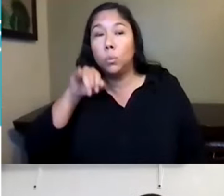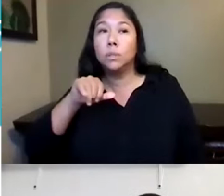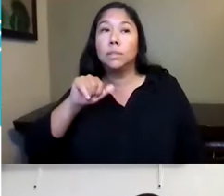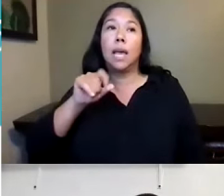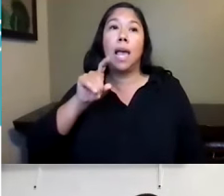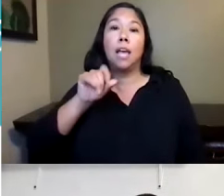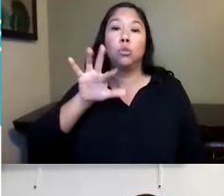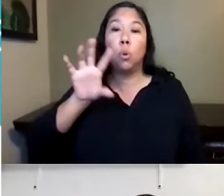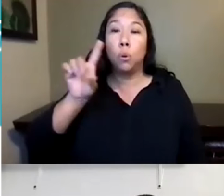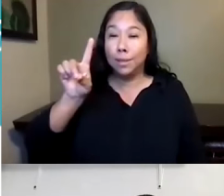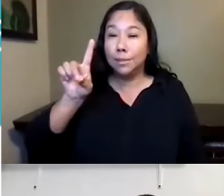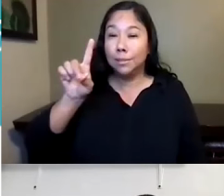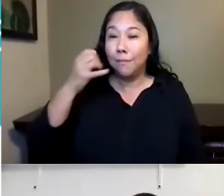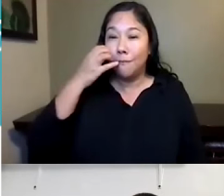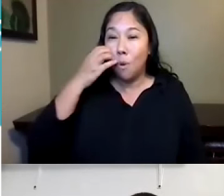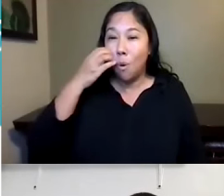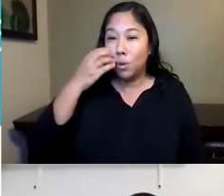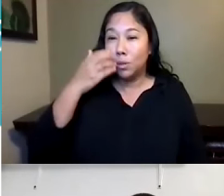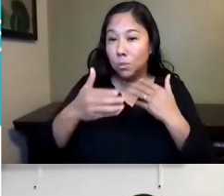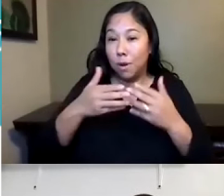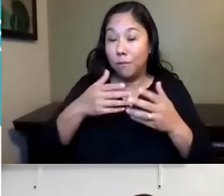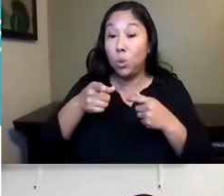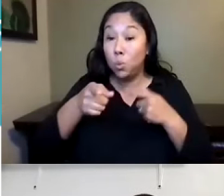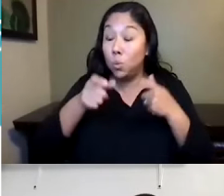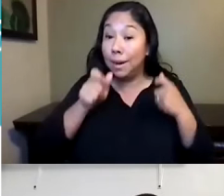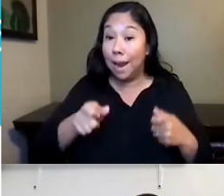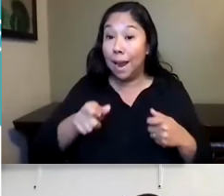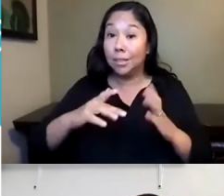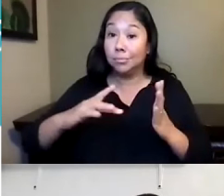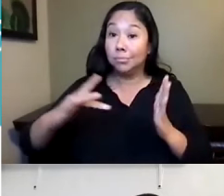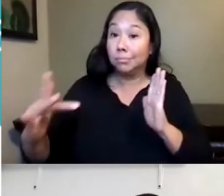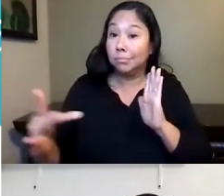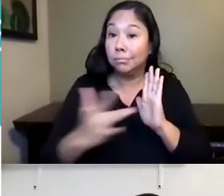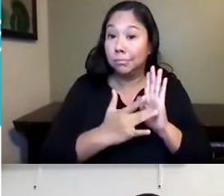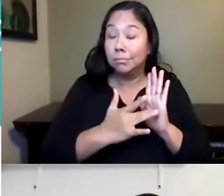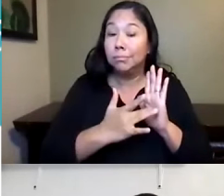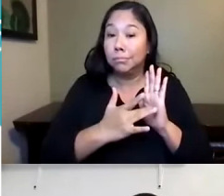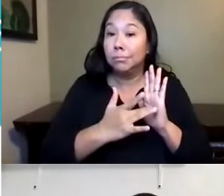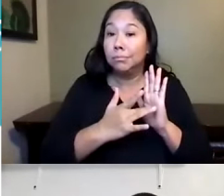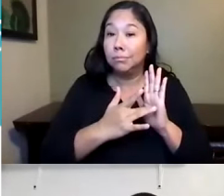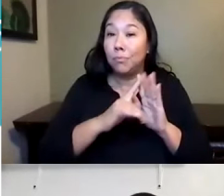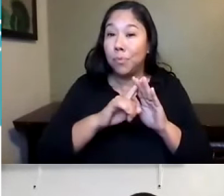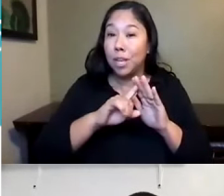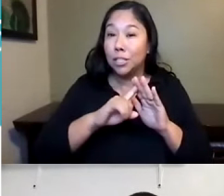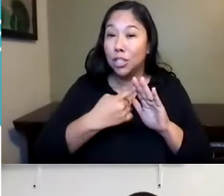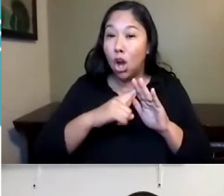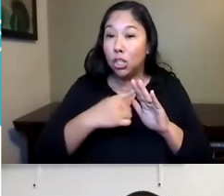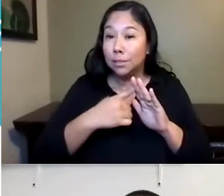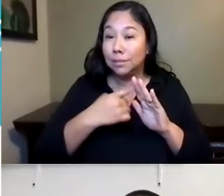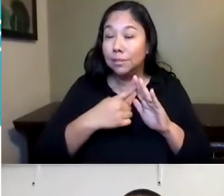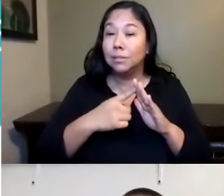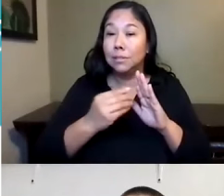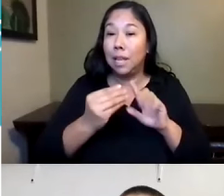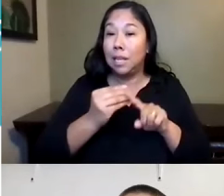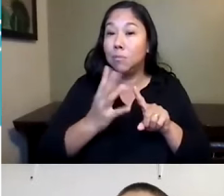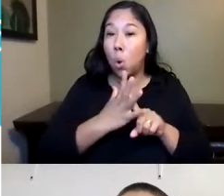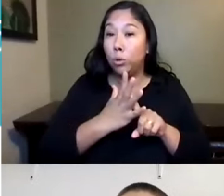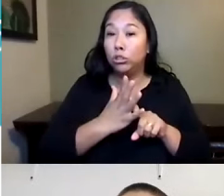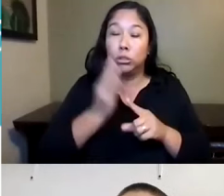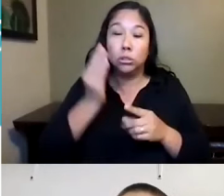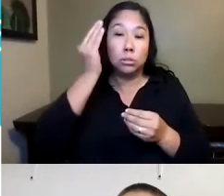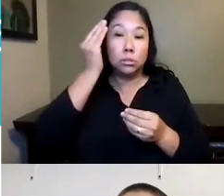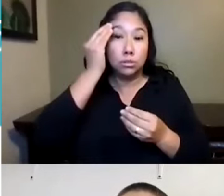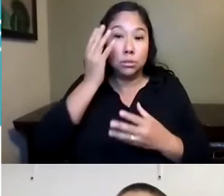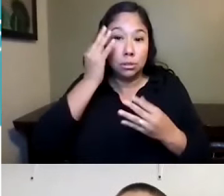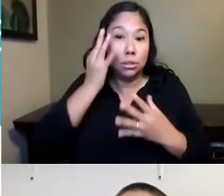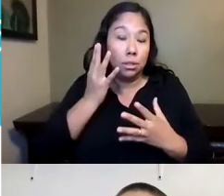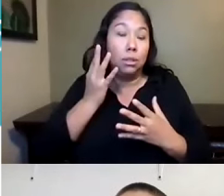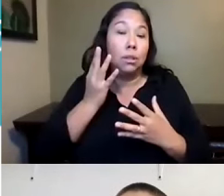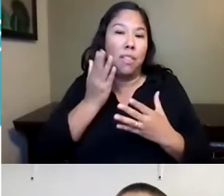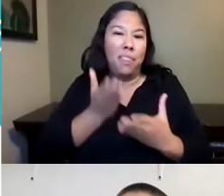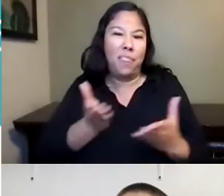you can activate an Exposure Notifications thing that is already on your phone.